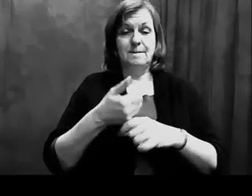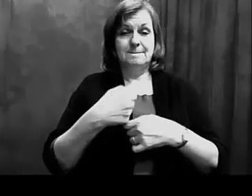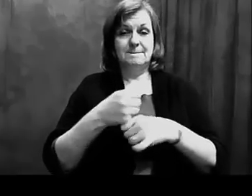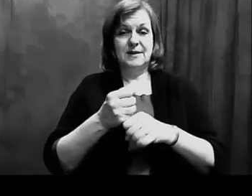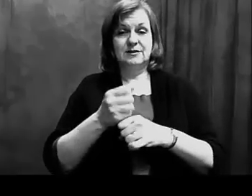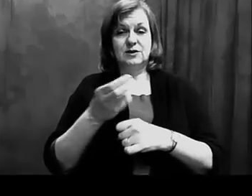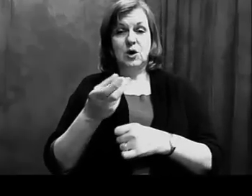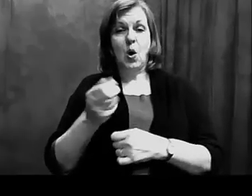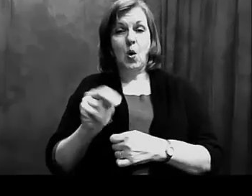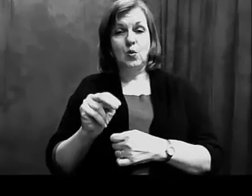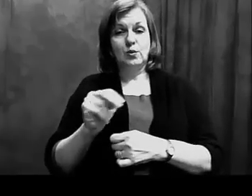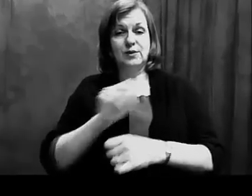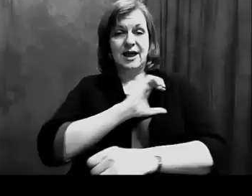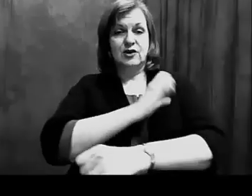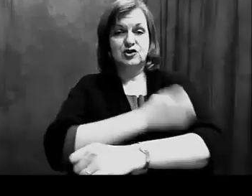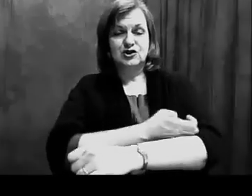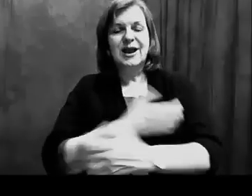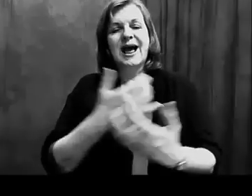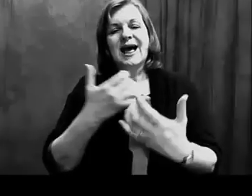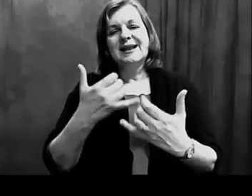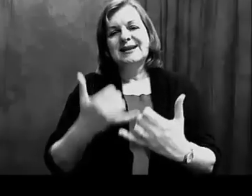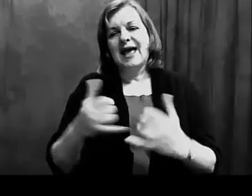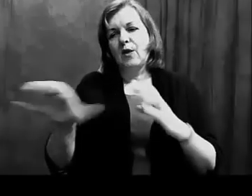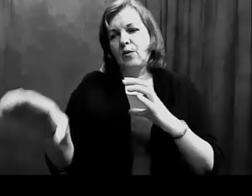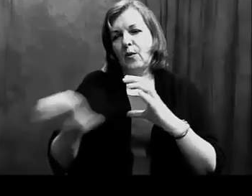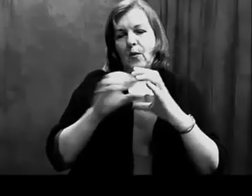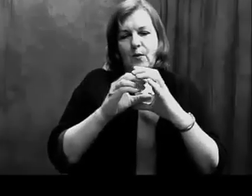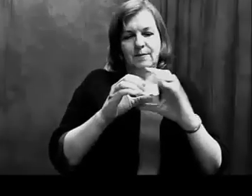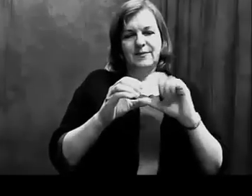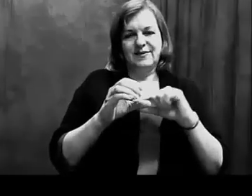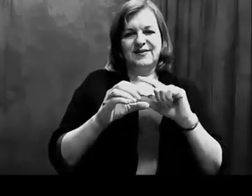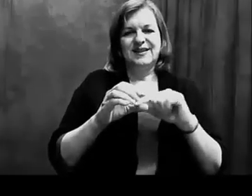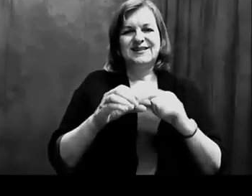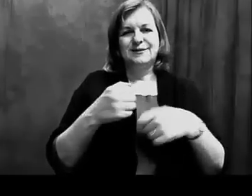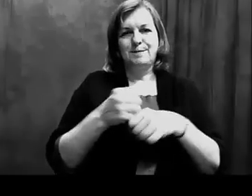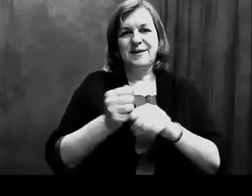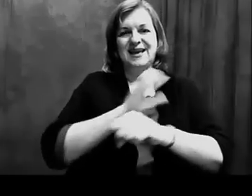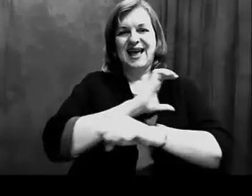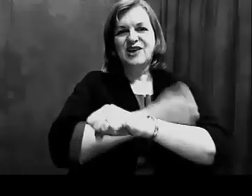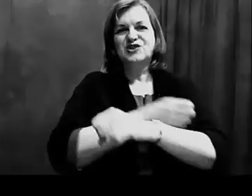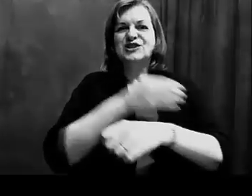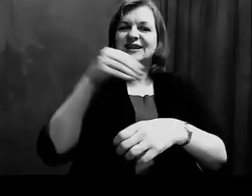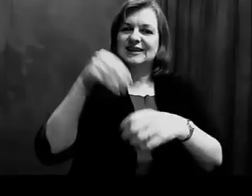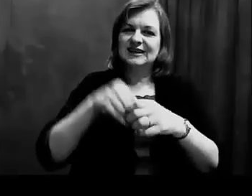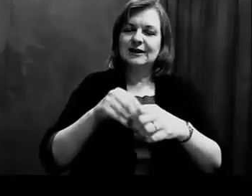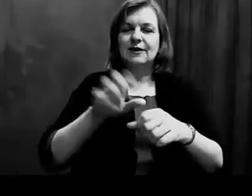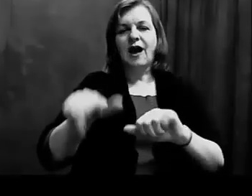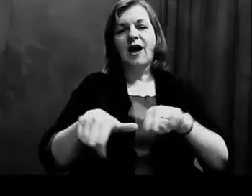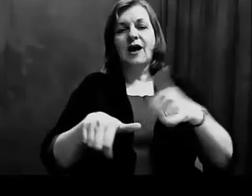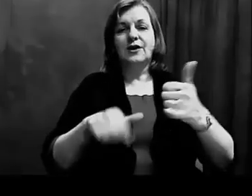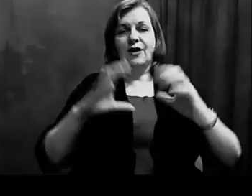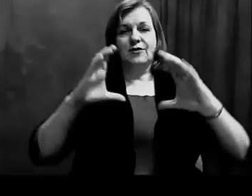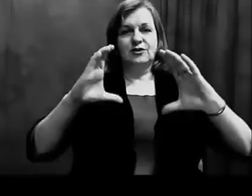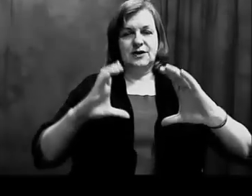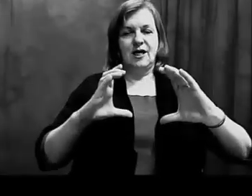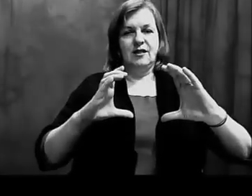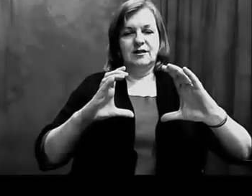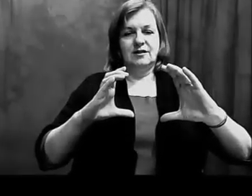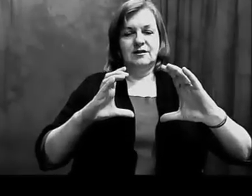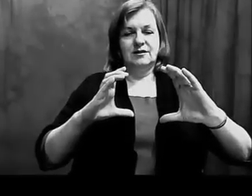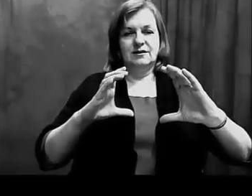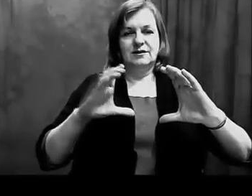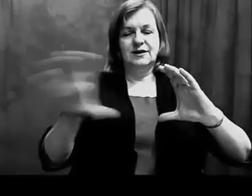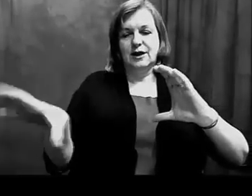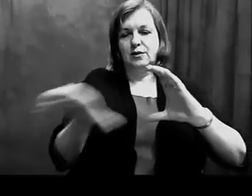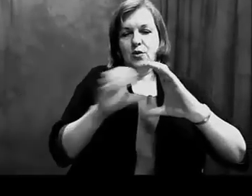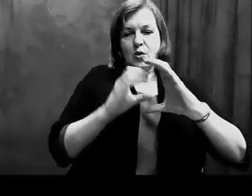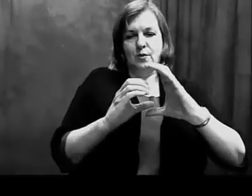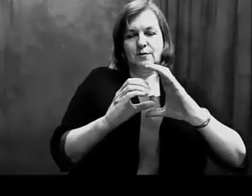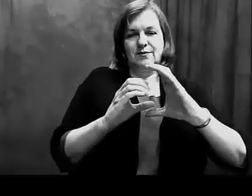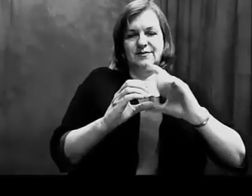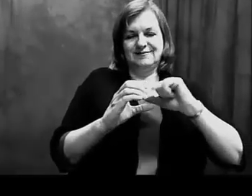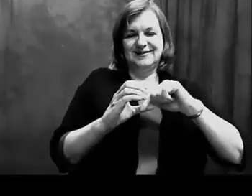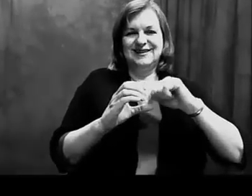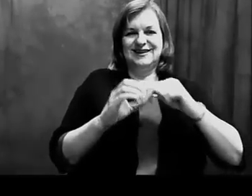that cell -- if it was an early bacteria it would've been making its own energy and now it's making energy inside of a cell